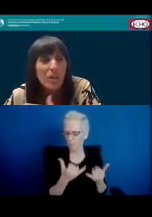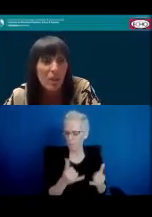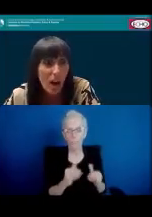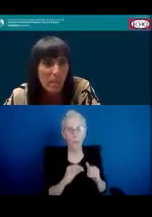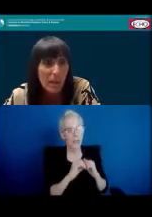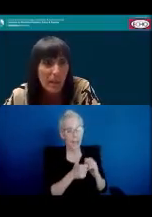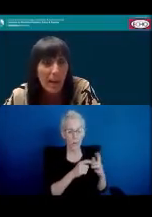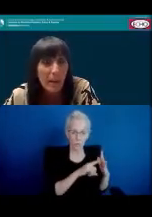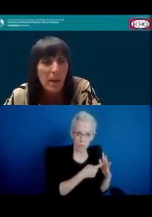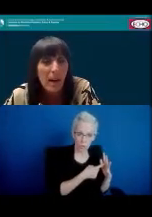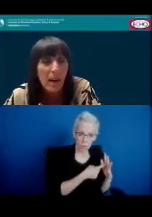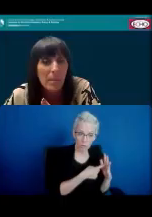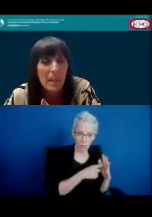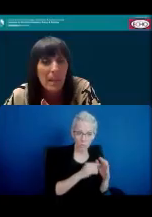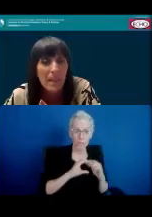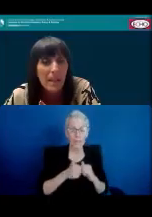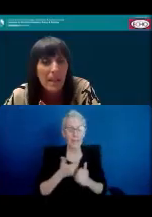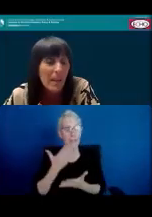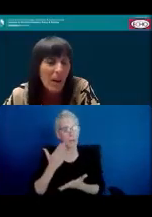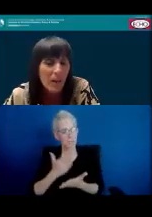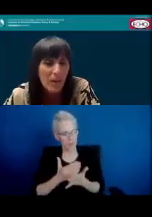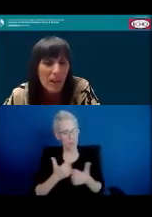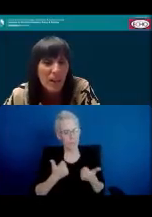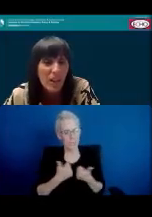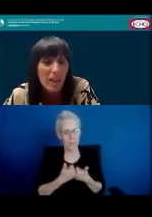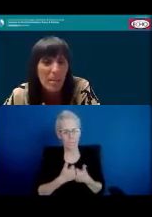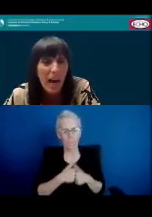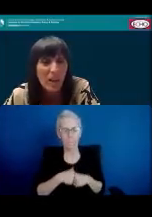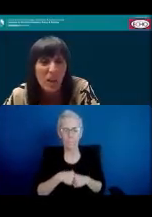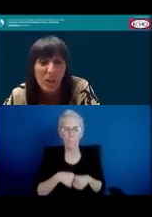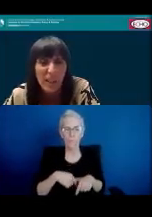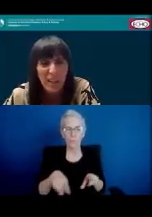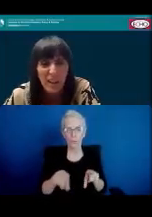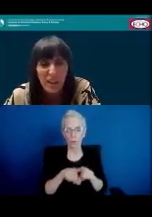stop a game. It is also teaching them how to read another